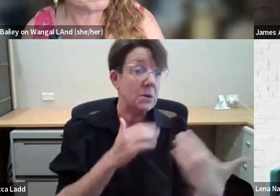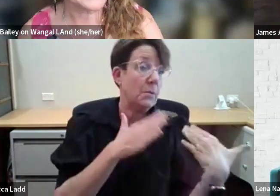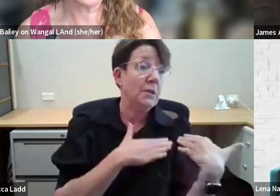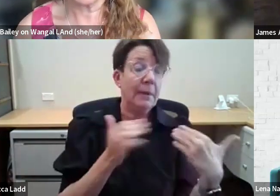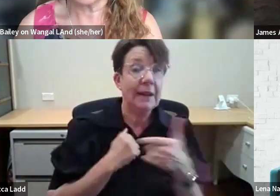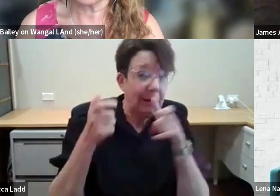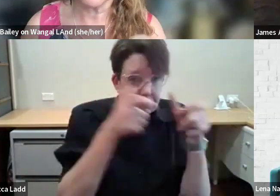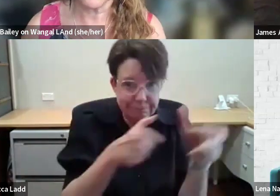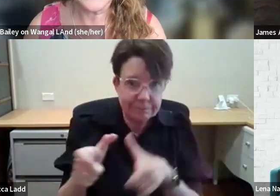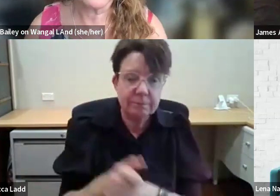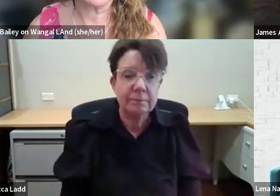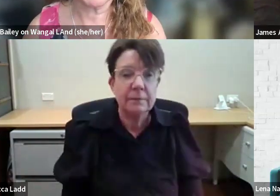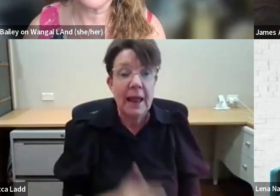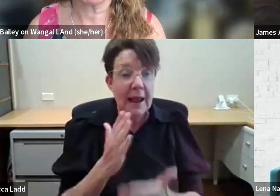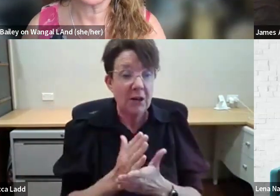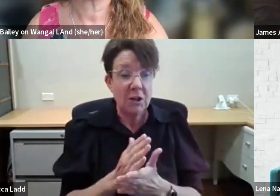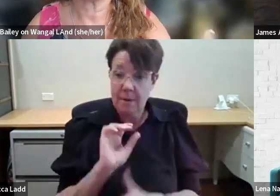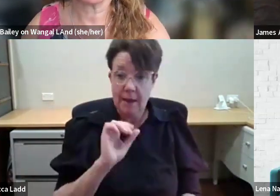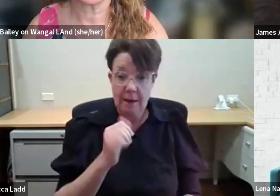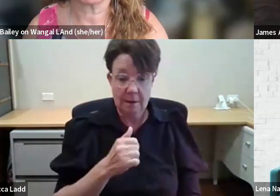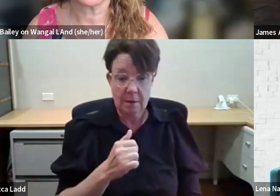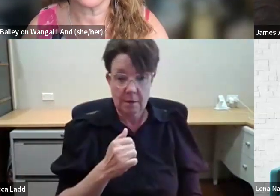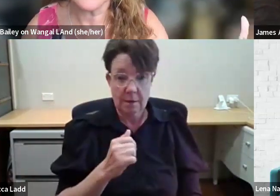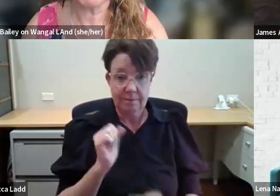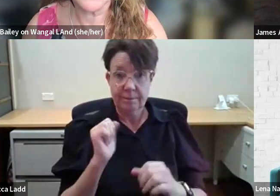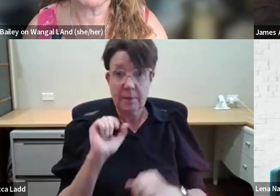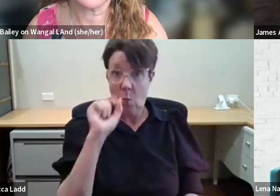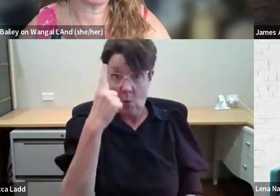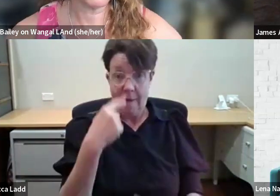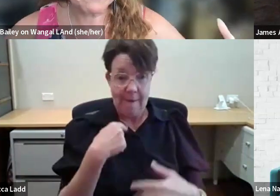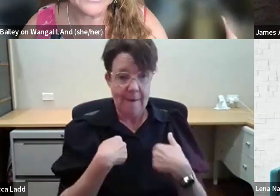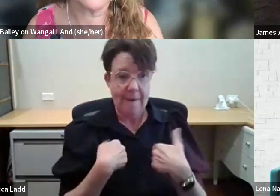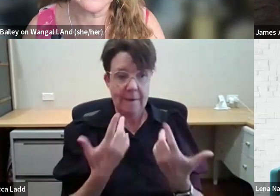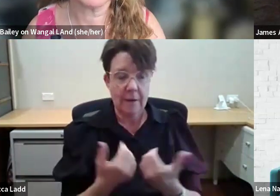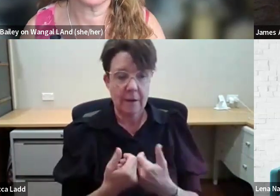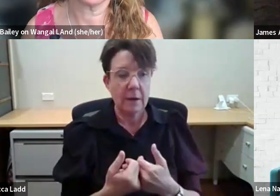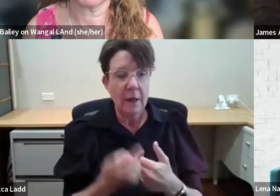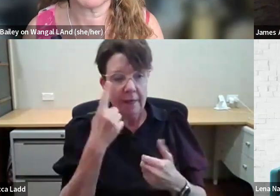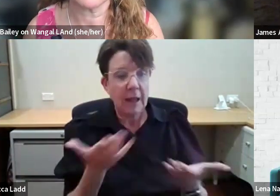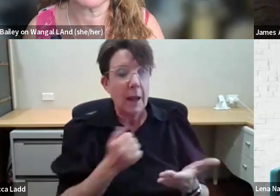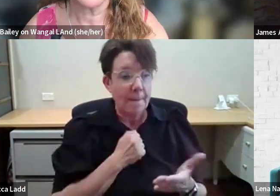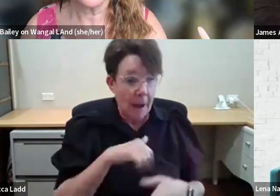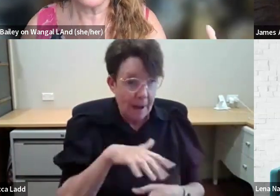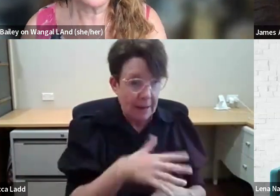to be able to go in my place, where my organisation is based, and what are the things